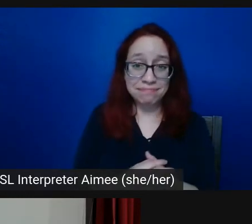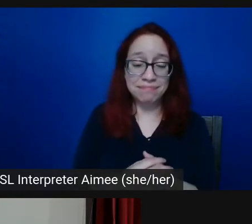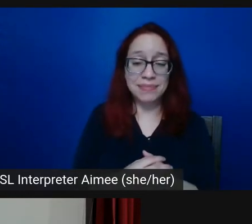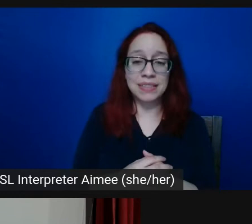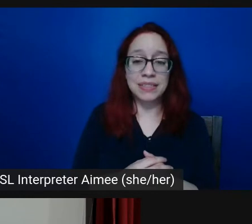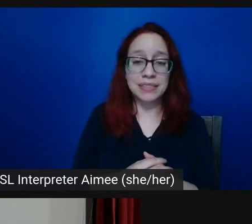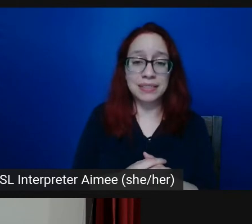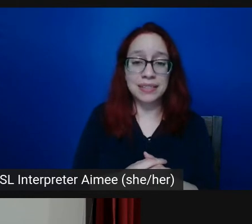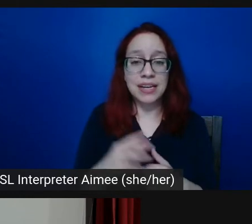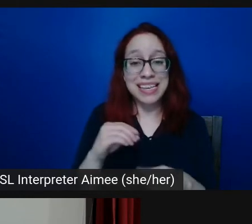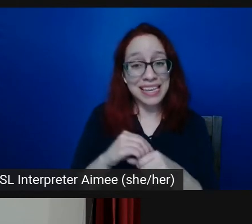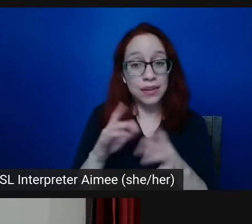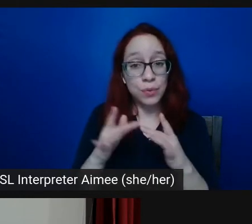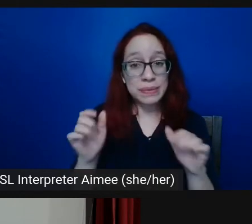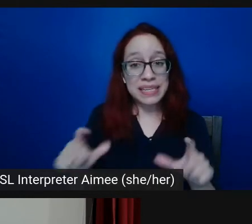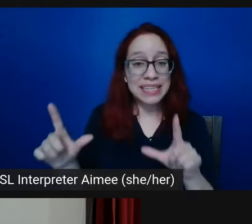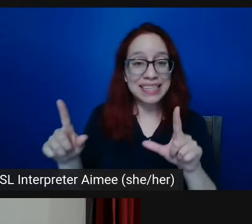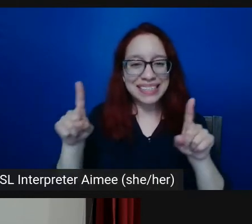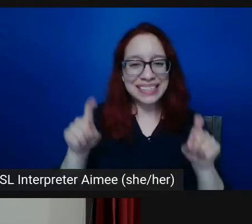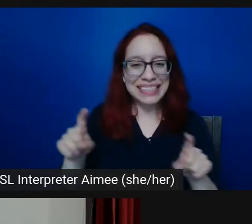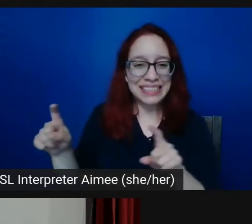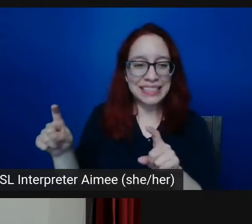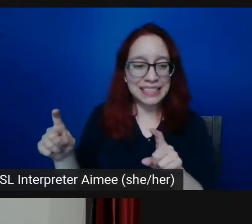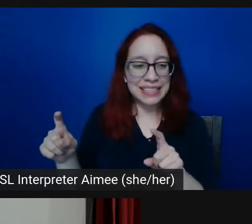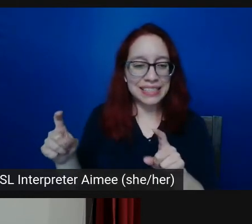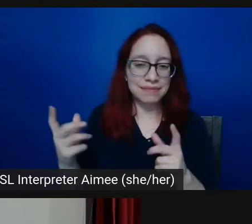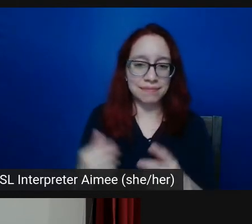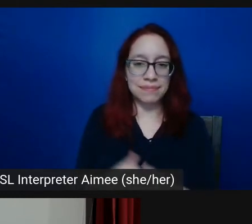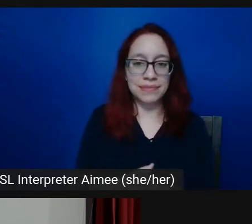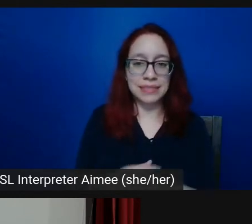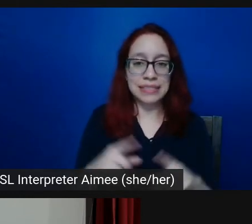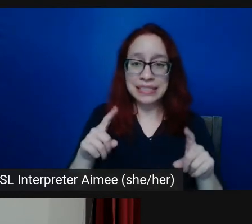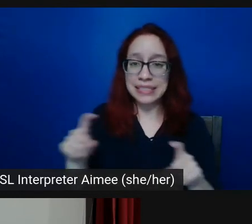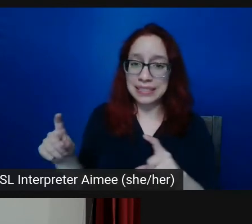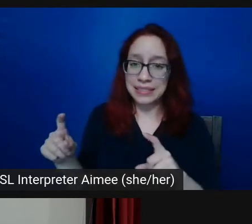on a website and tested them then.